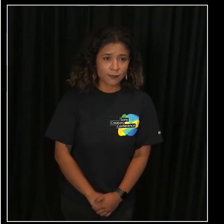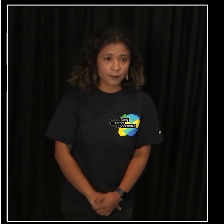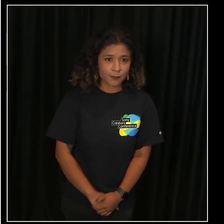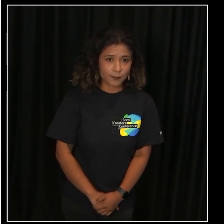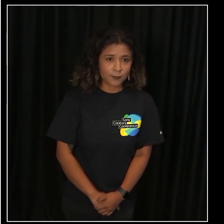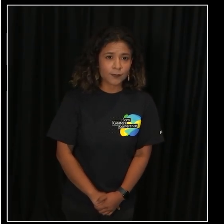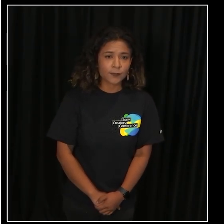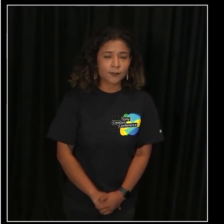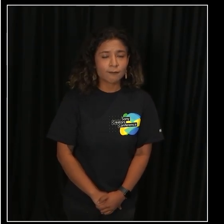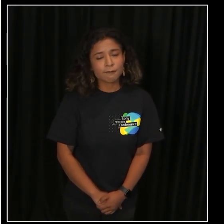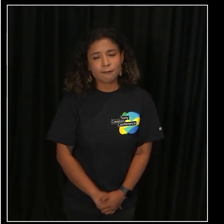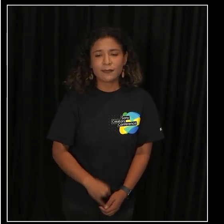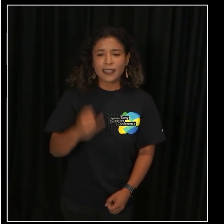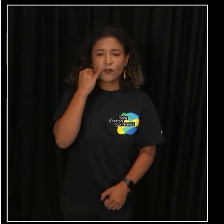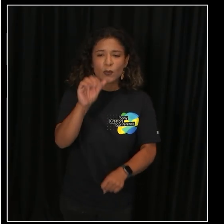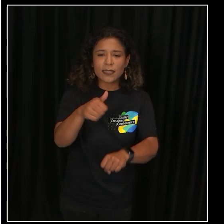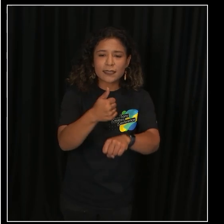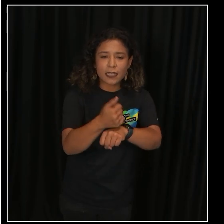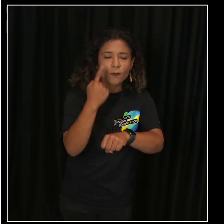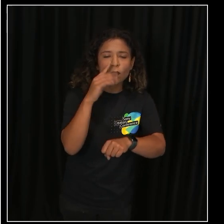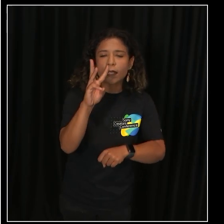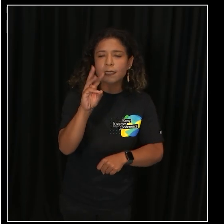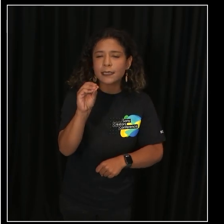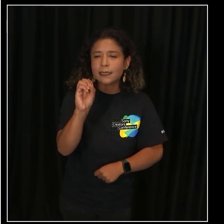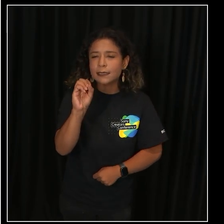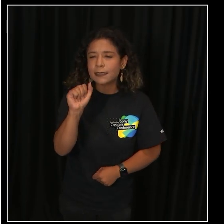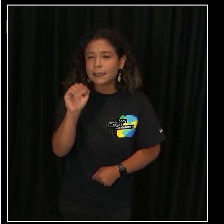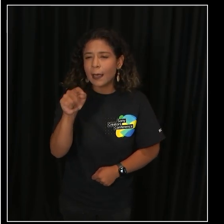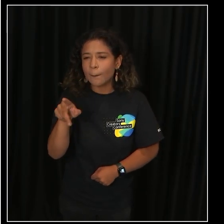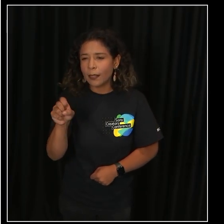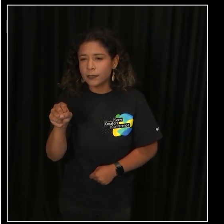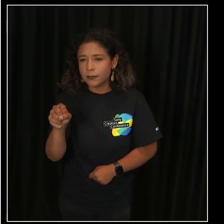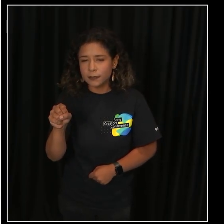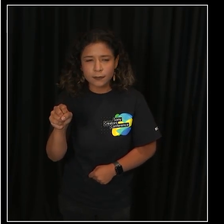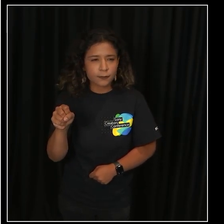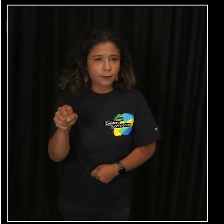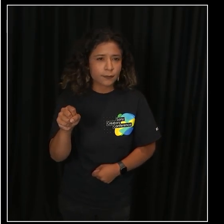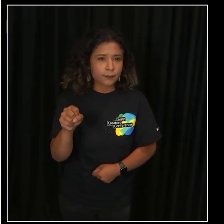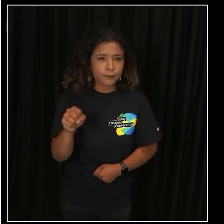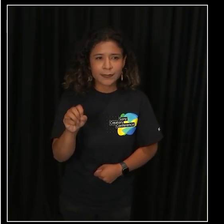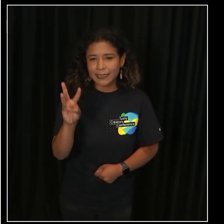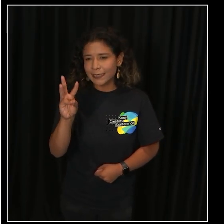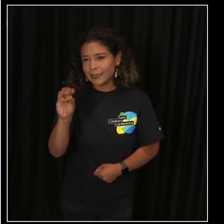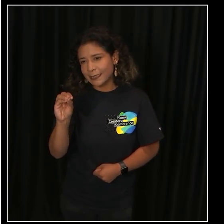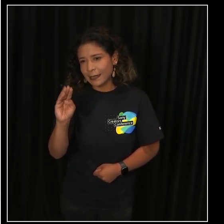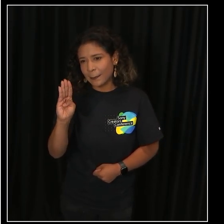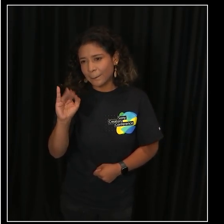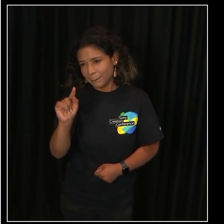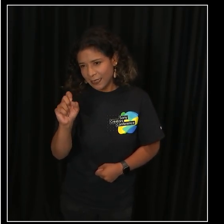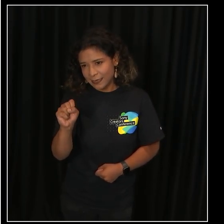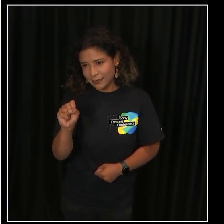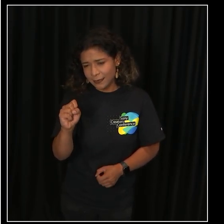Let's say you set up for 60 samples. So if your wavefront is 64 long, 60 fits within that, it's a nice balanced number.